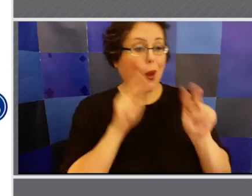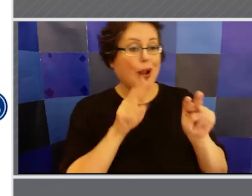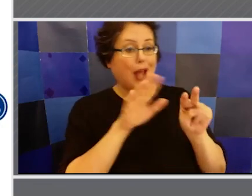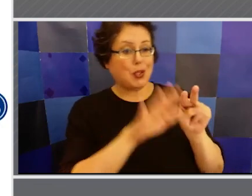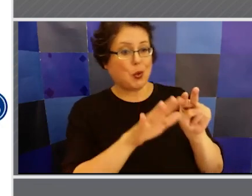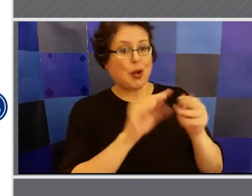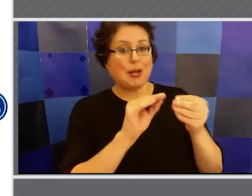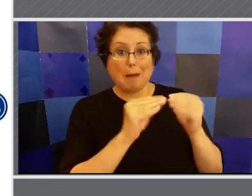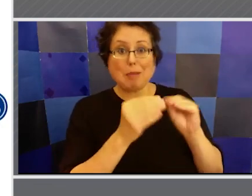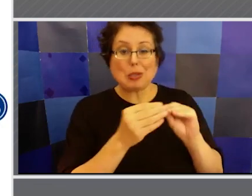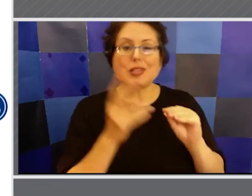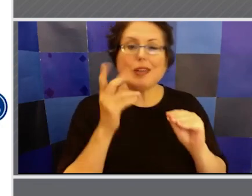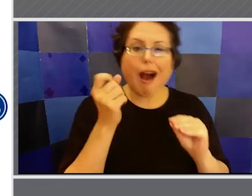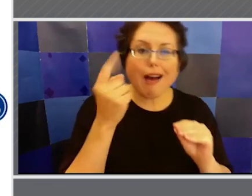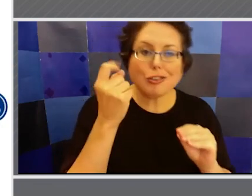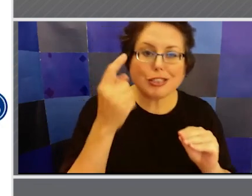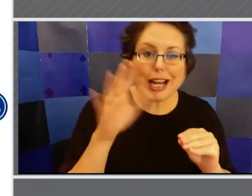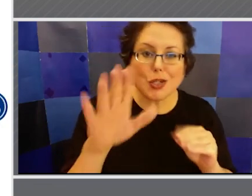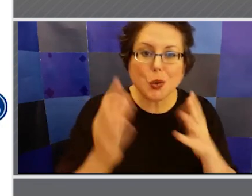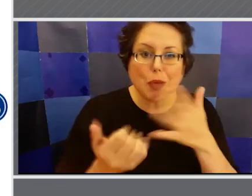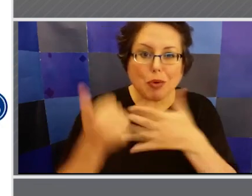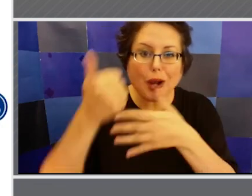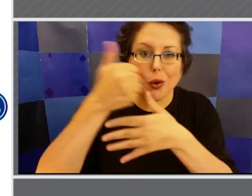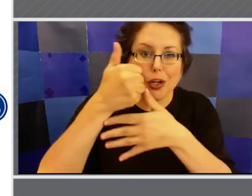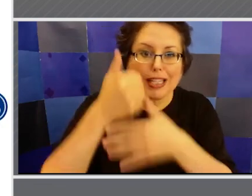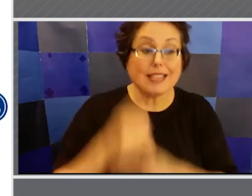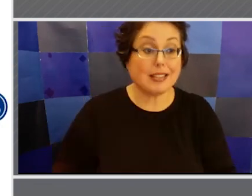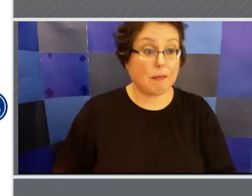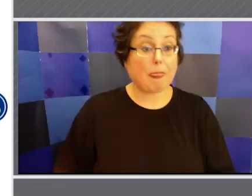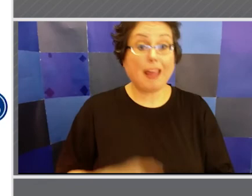And then down below is really really crucially important.